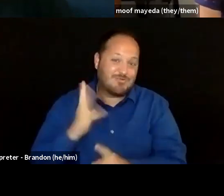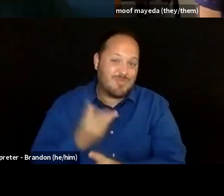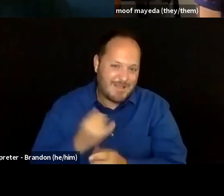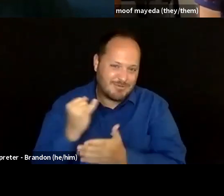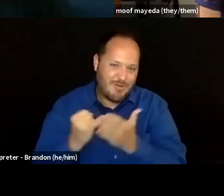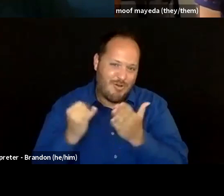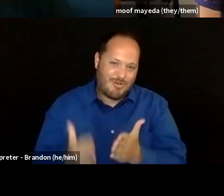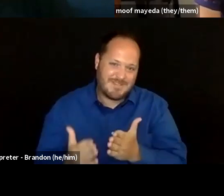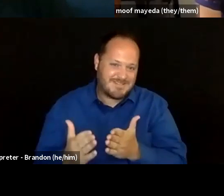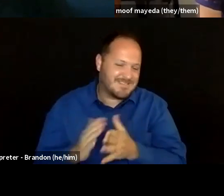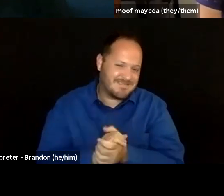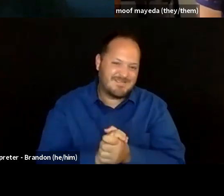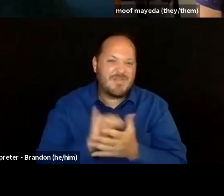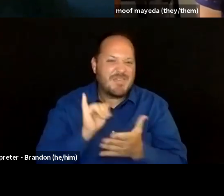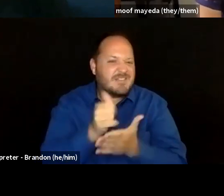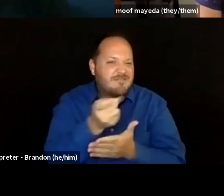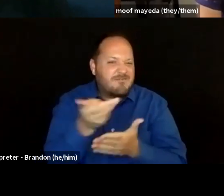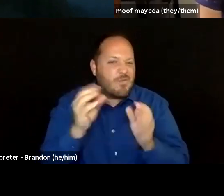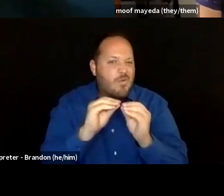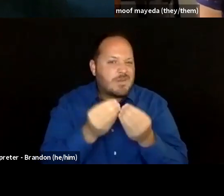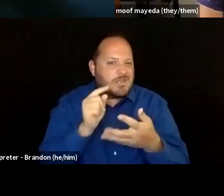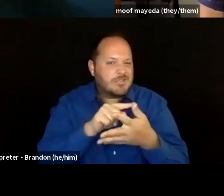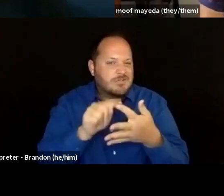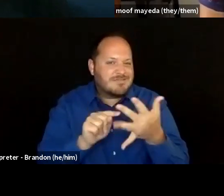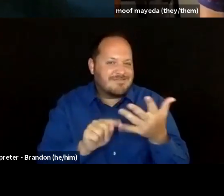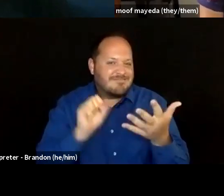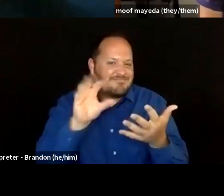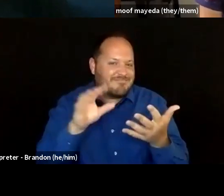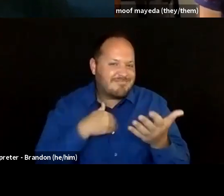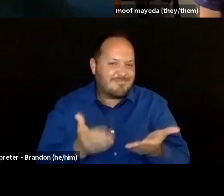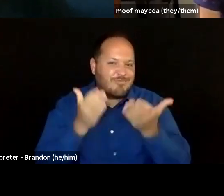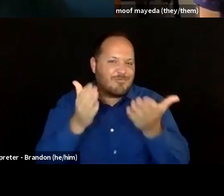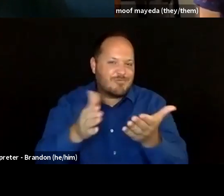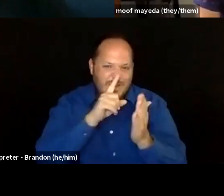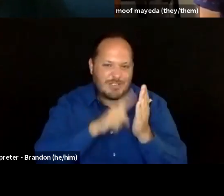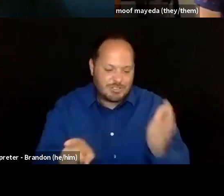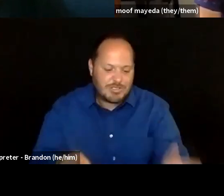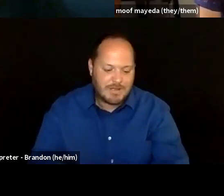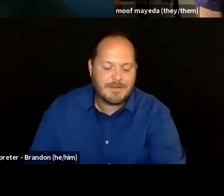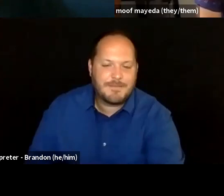but in the upcoming election, what kinds of specific questions